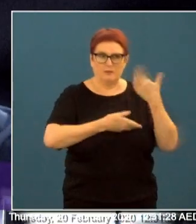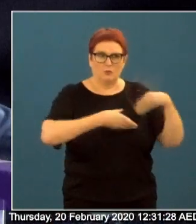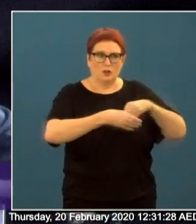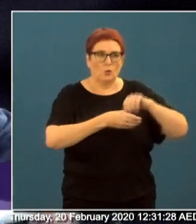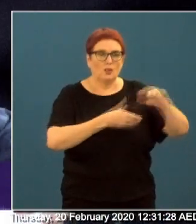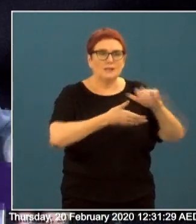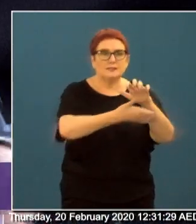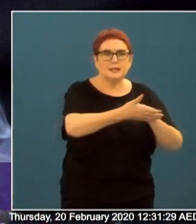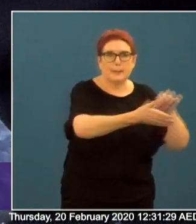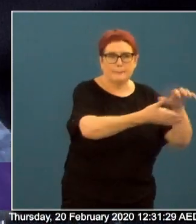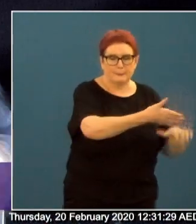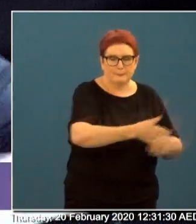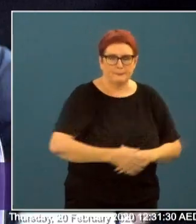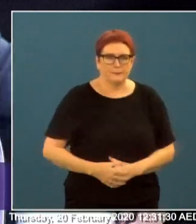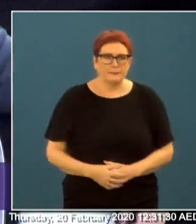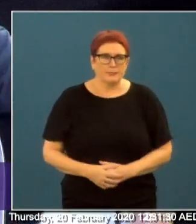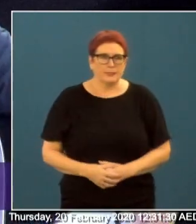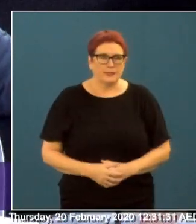I don't know if it's convenient to put that up now.